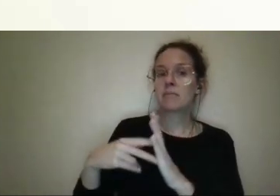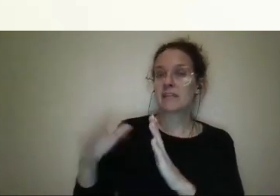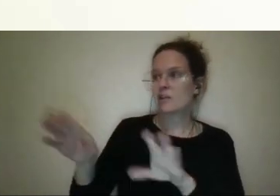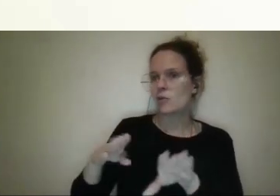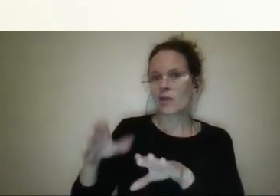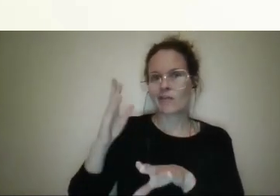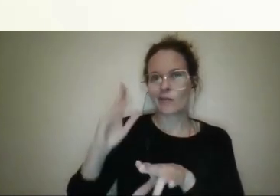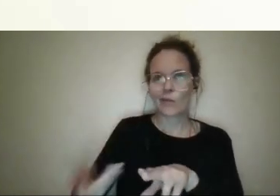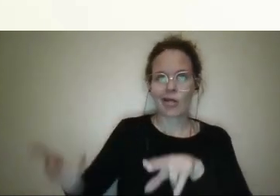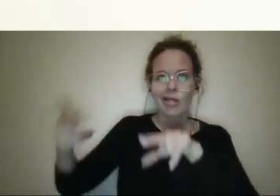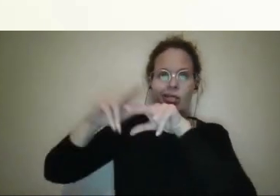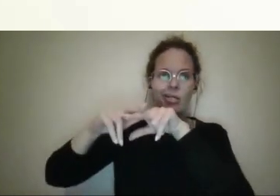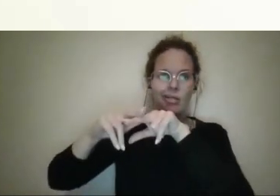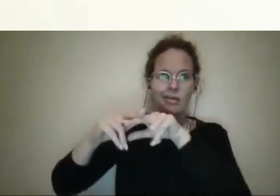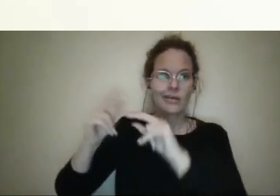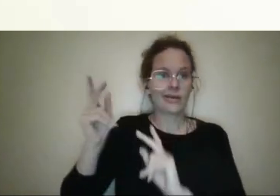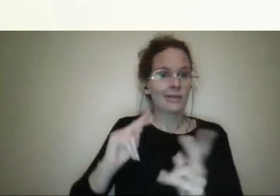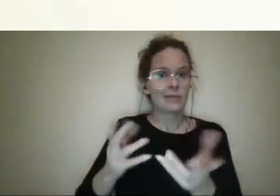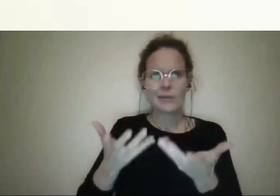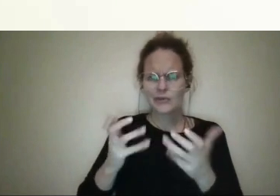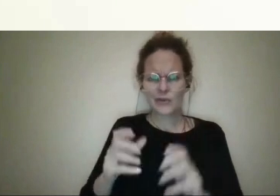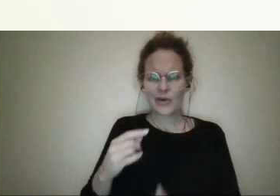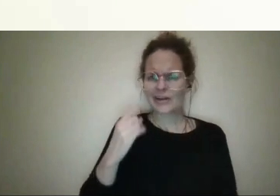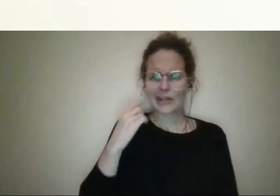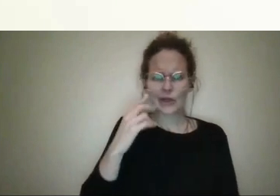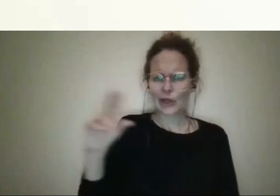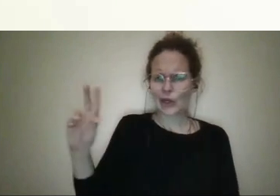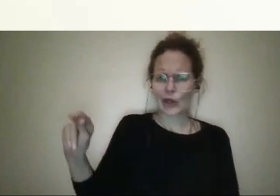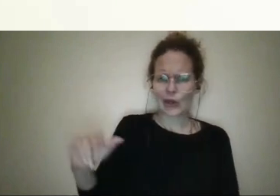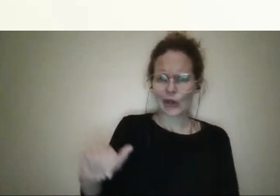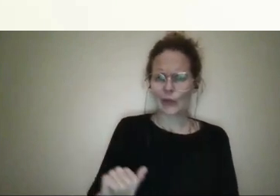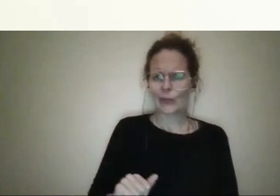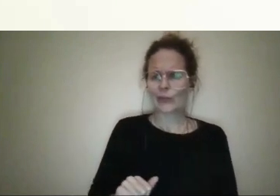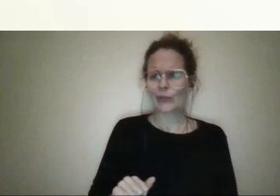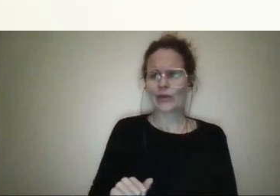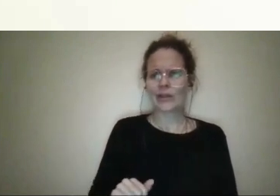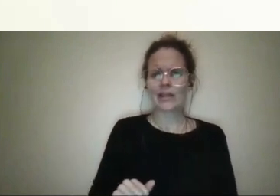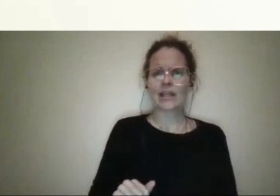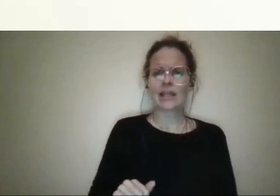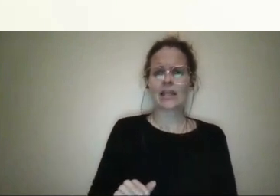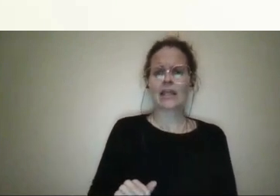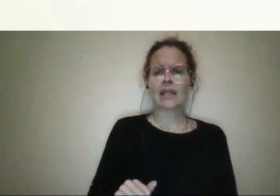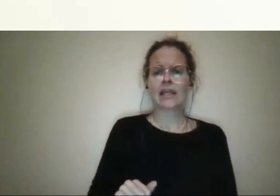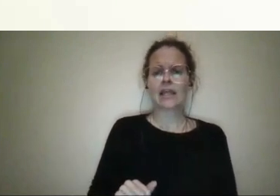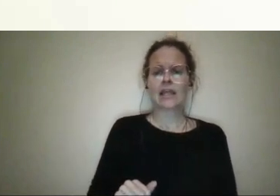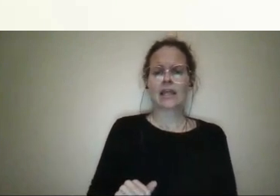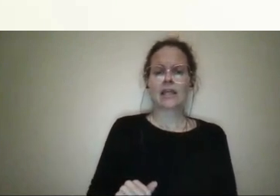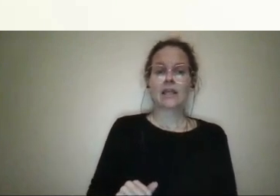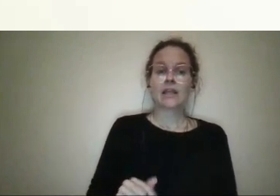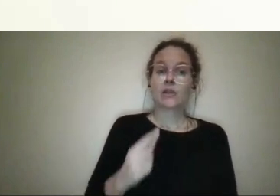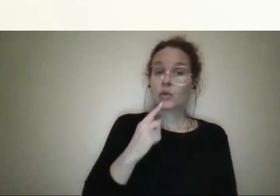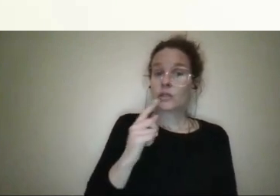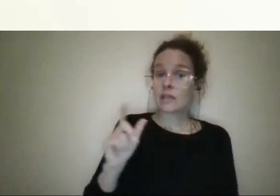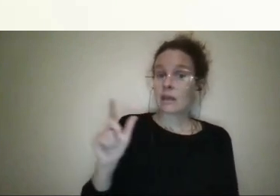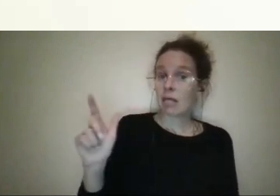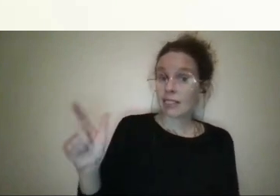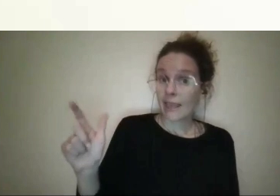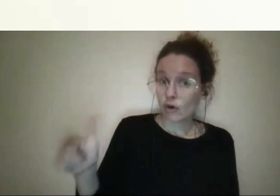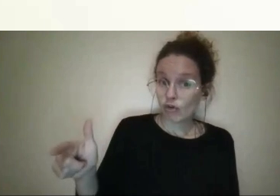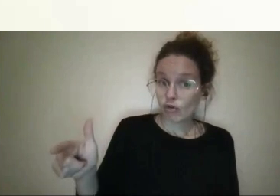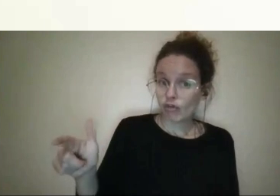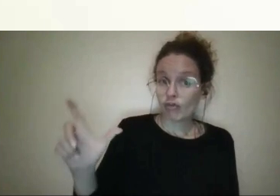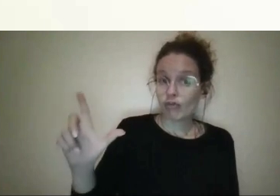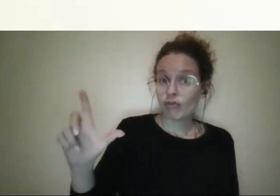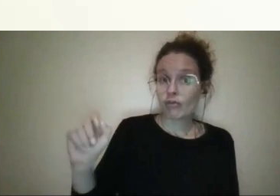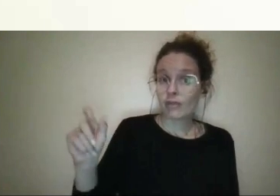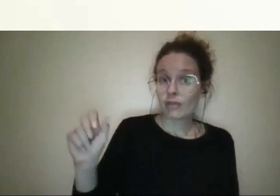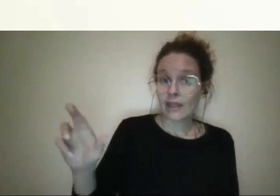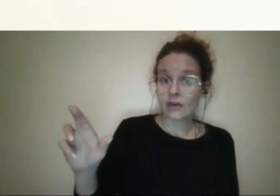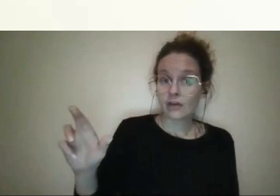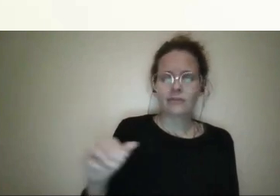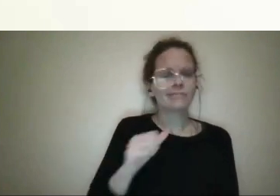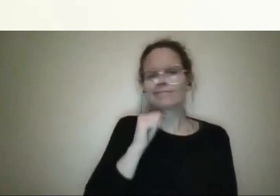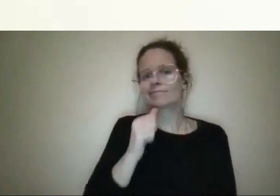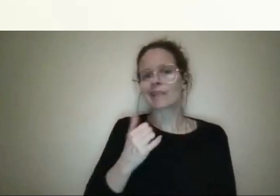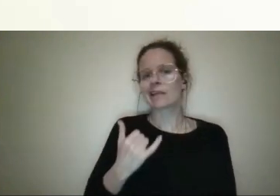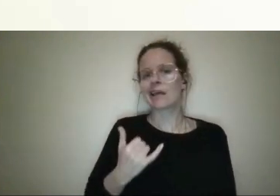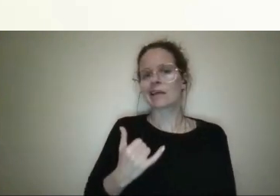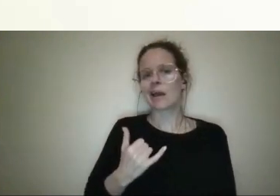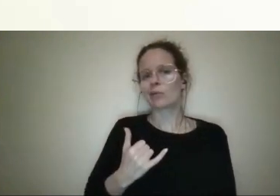because nobody likes to be told no. So other words you can use, say "later," "not now," "how